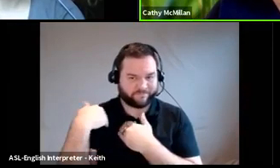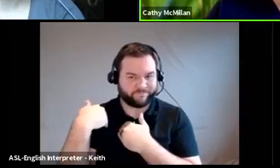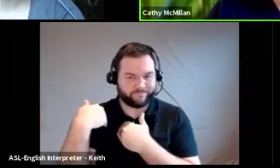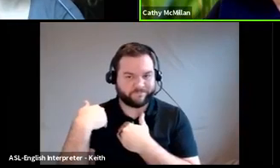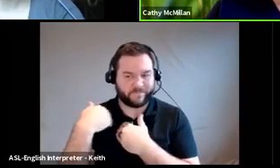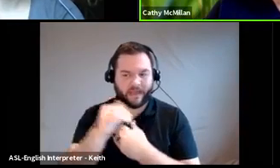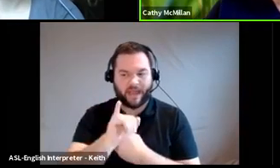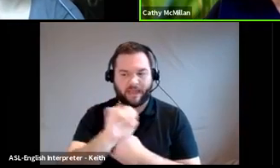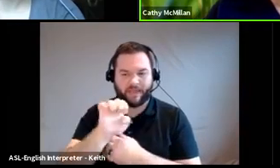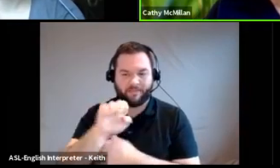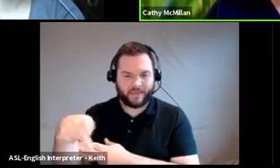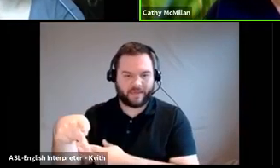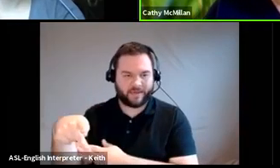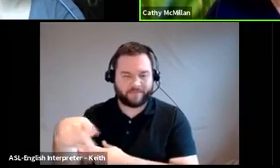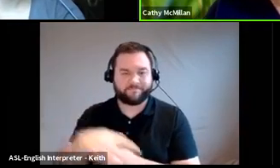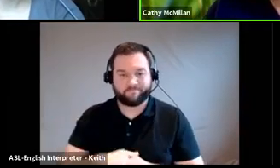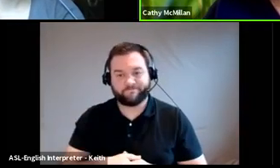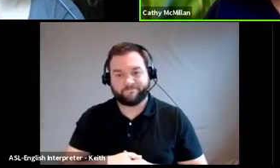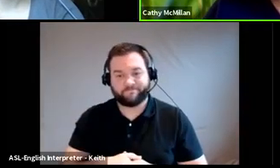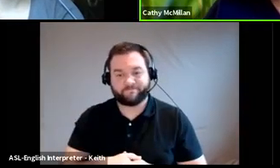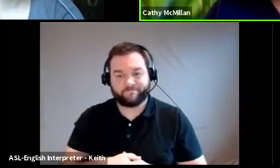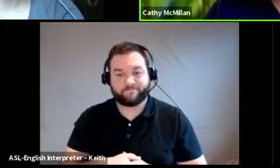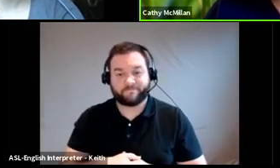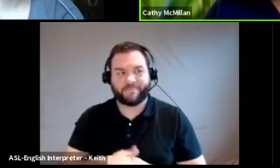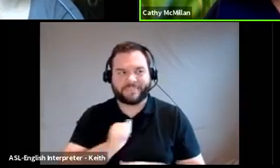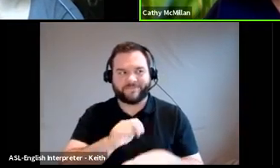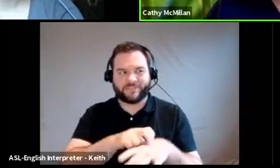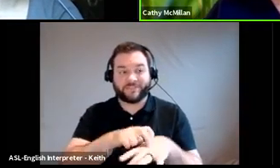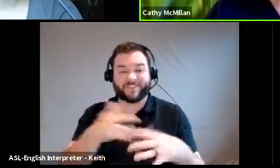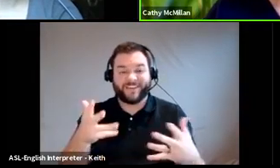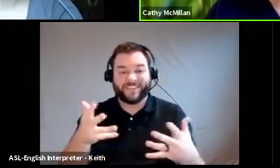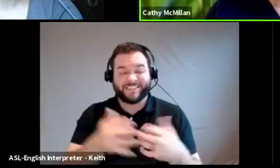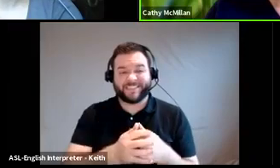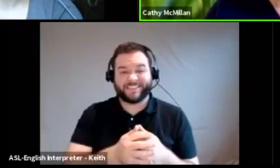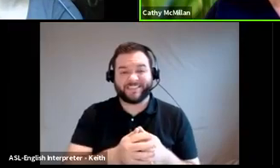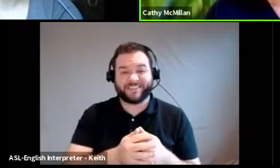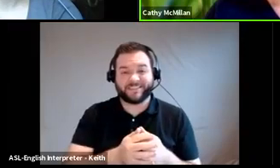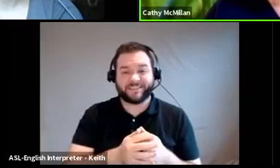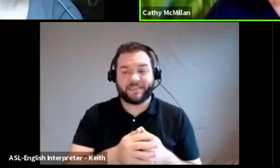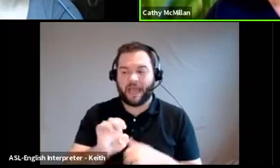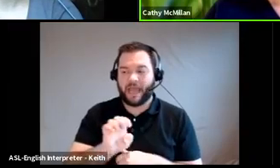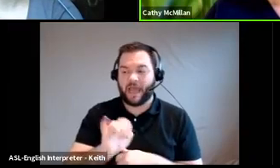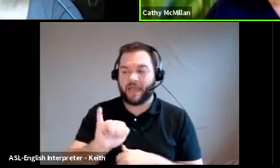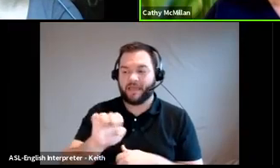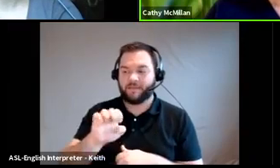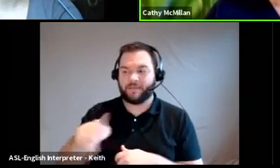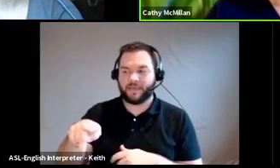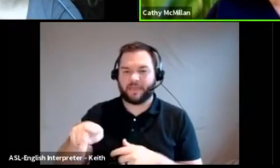He's ultimately responsible for. the IEP.